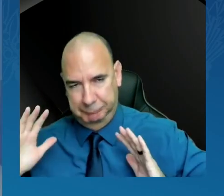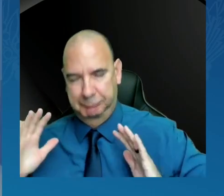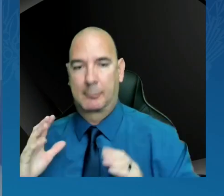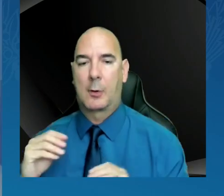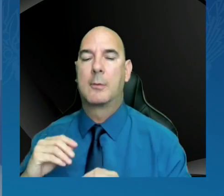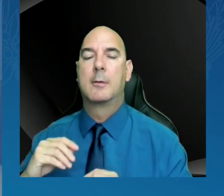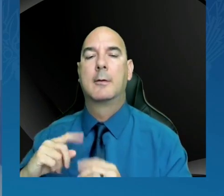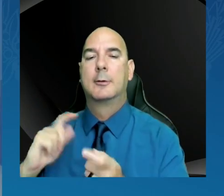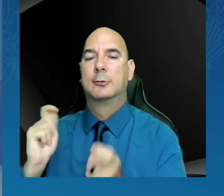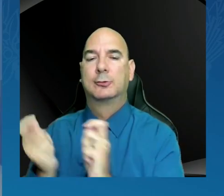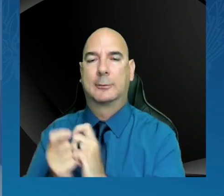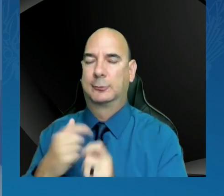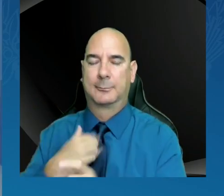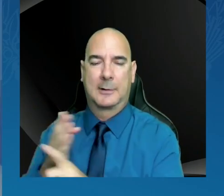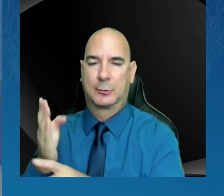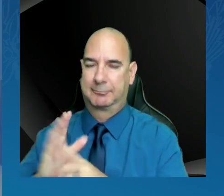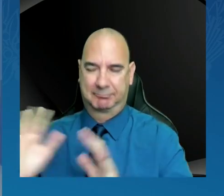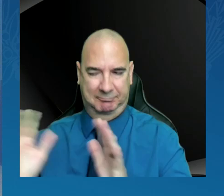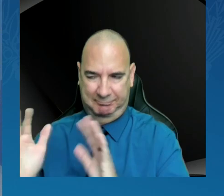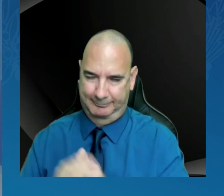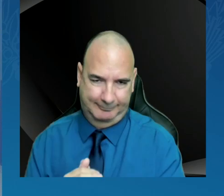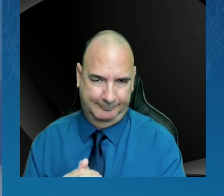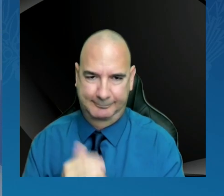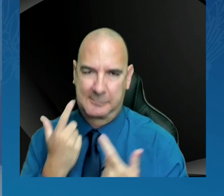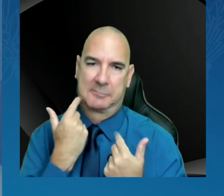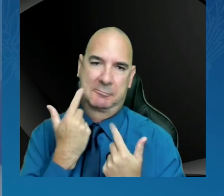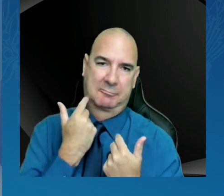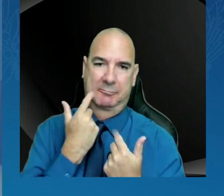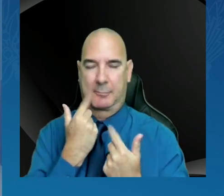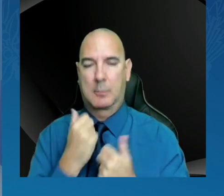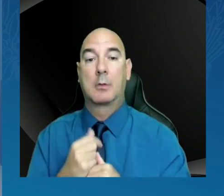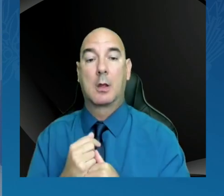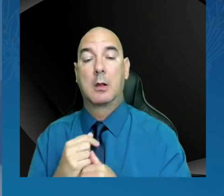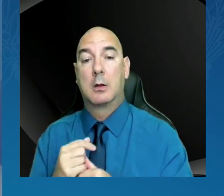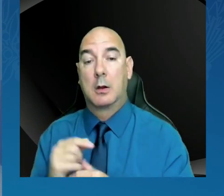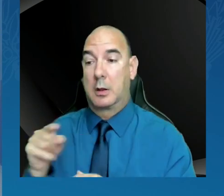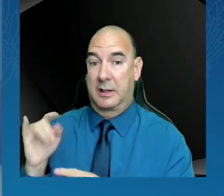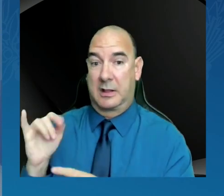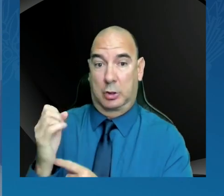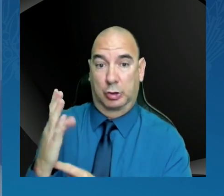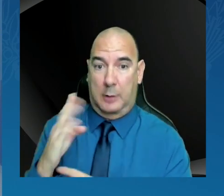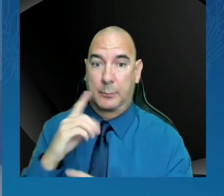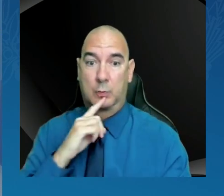I talked about a little earlier today to make sure that everything we do is helping workers to meet this very moment.